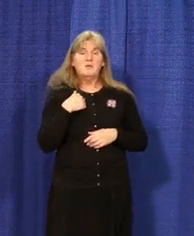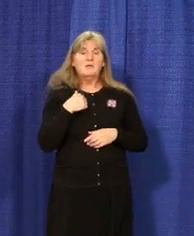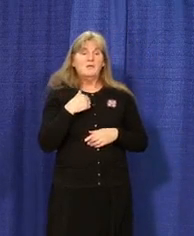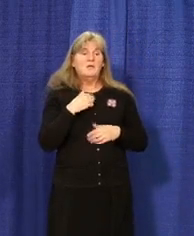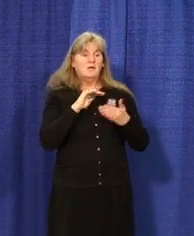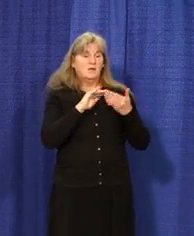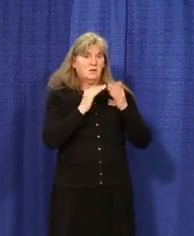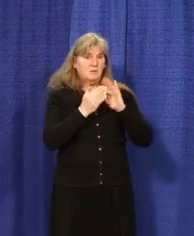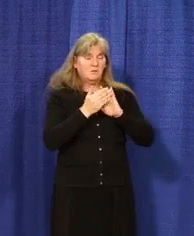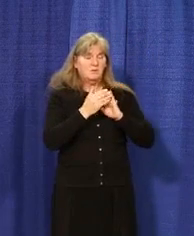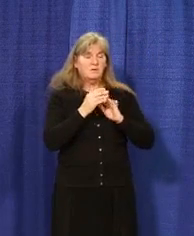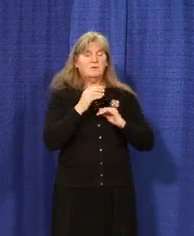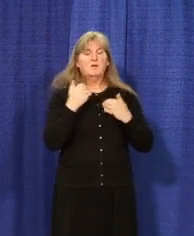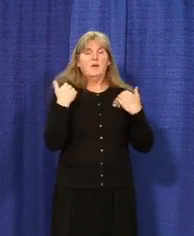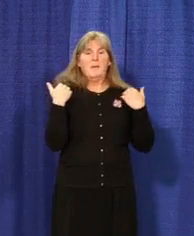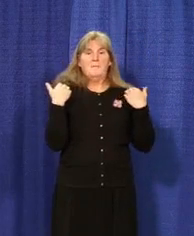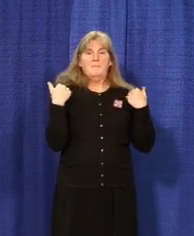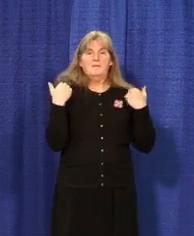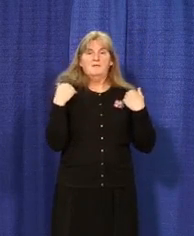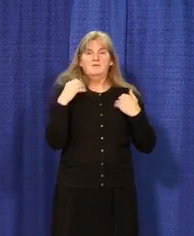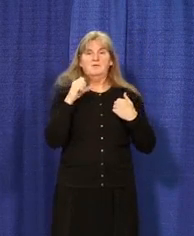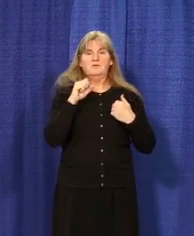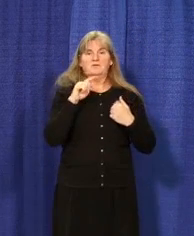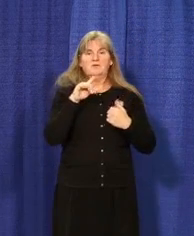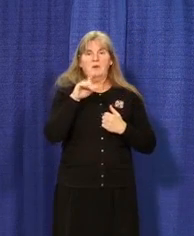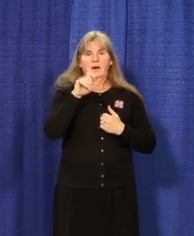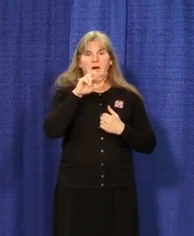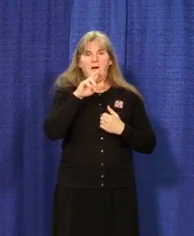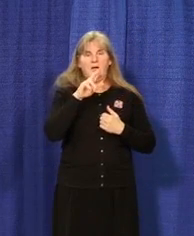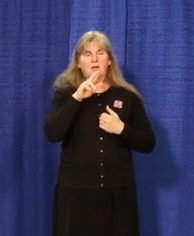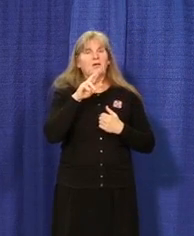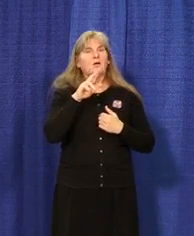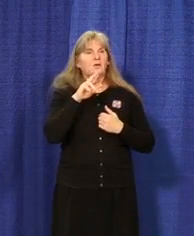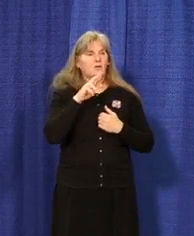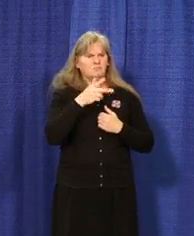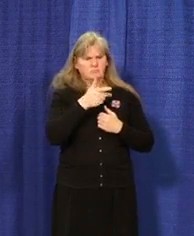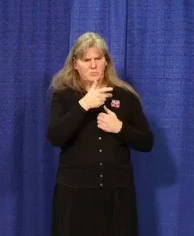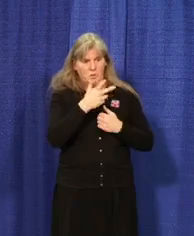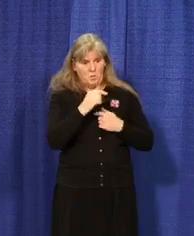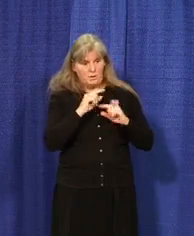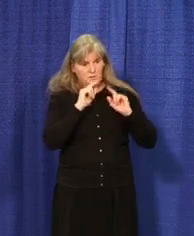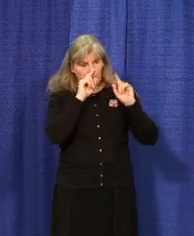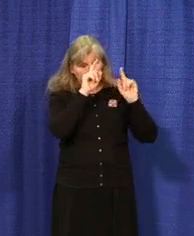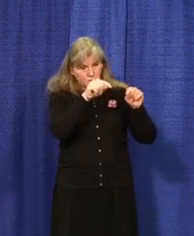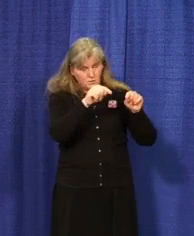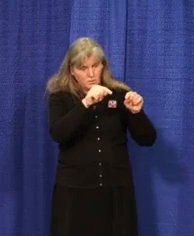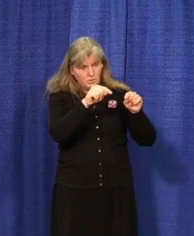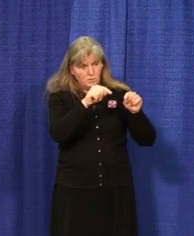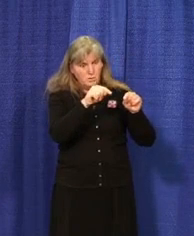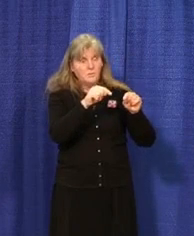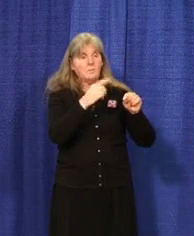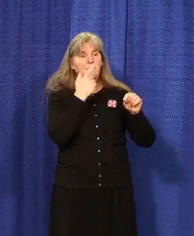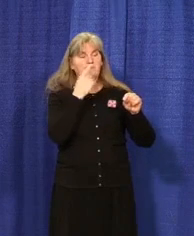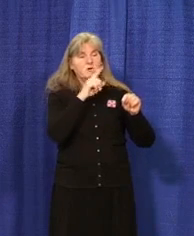Minister Streicker has done his community tours starting that, do you want us to come to your communities or not, do we do